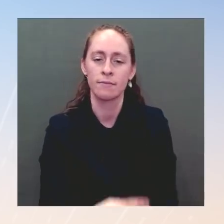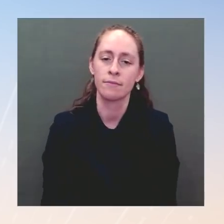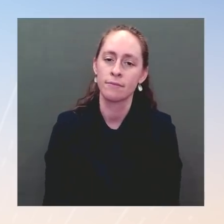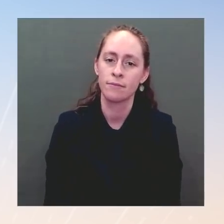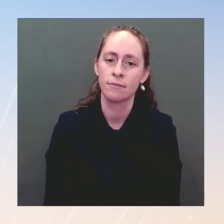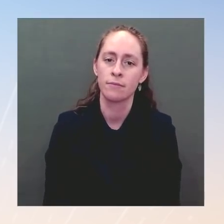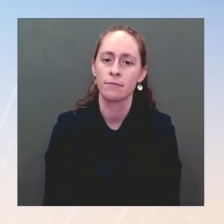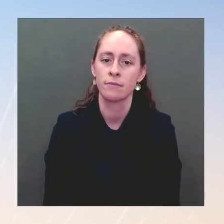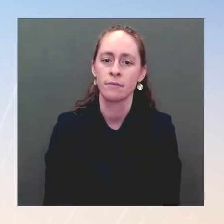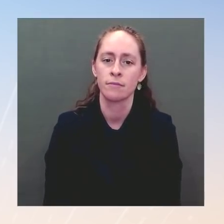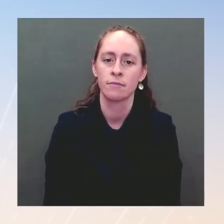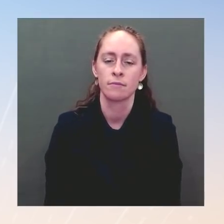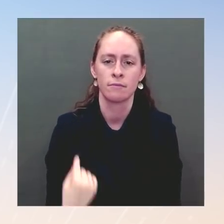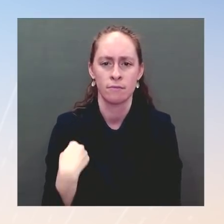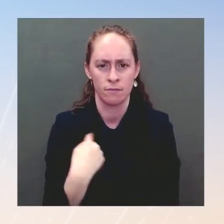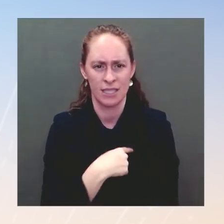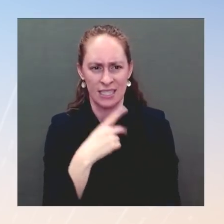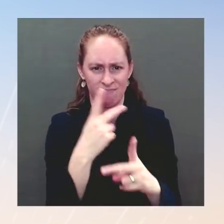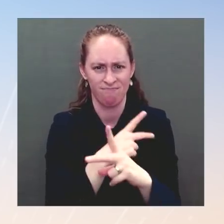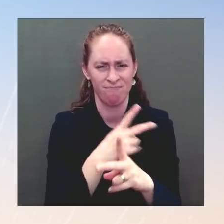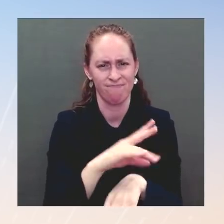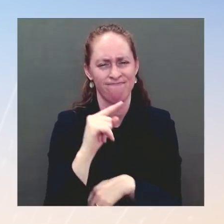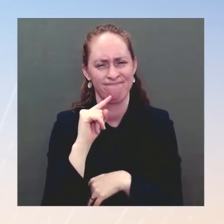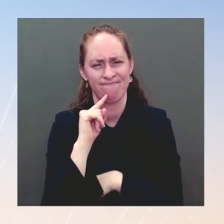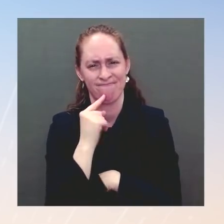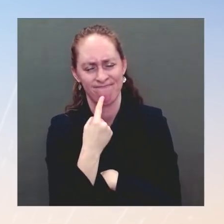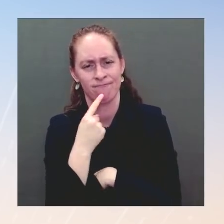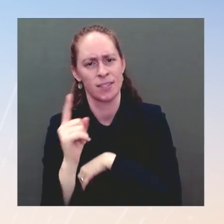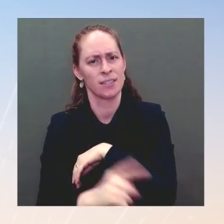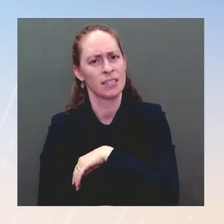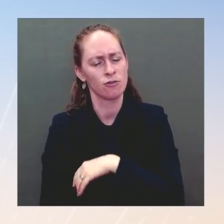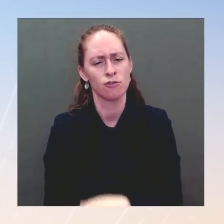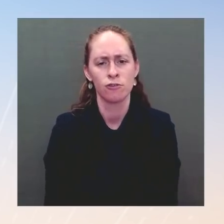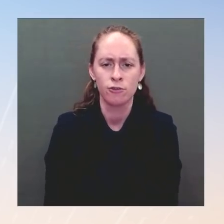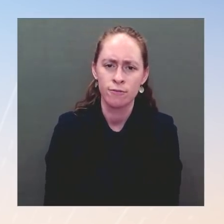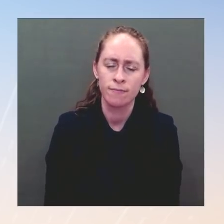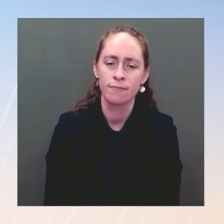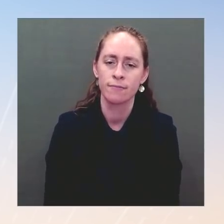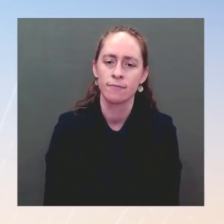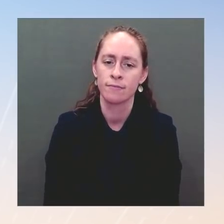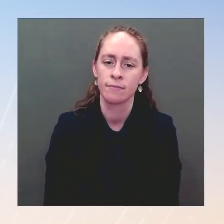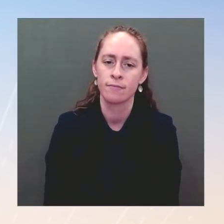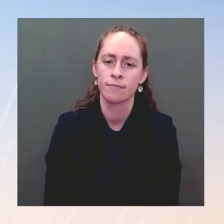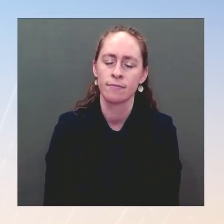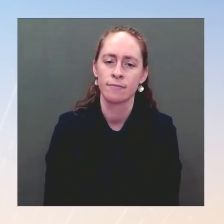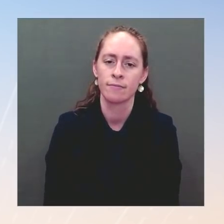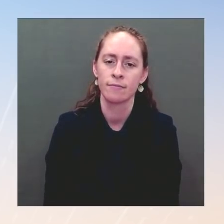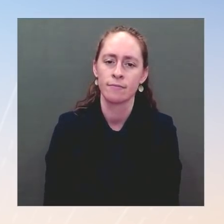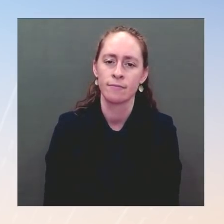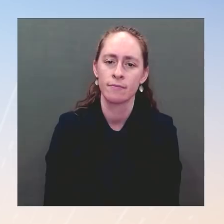is inflation playing a role at all in deciding, you know, what gets sanctioned, what -- how you're thinking about the sanctions package?